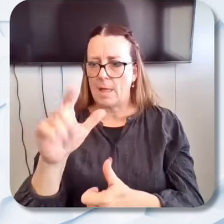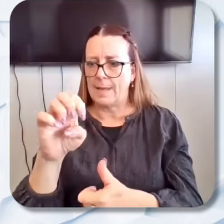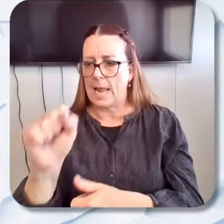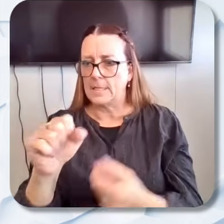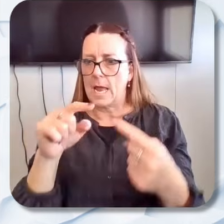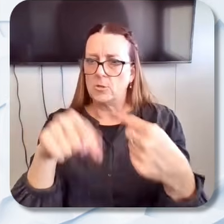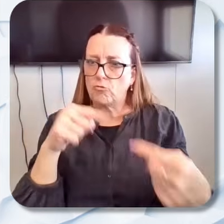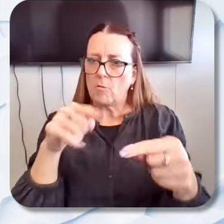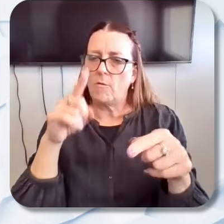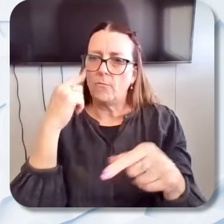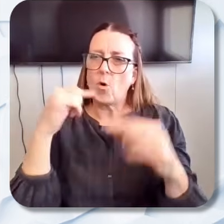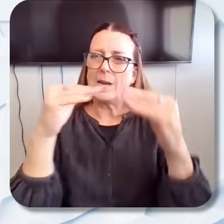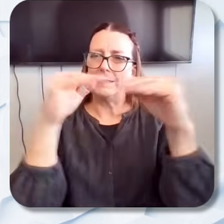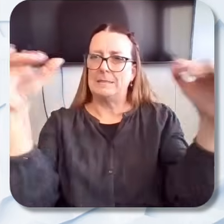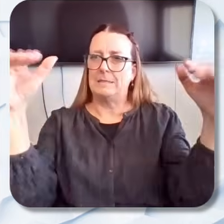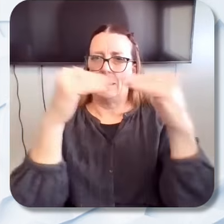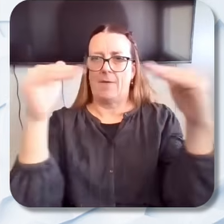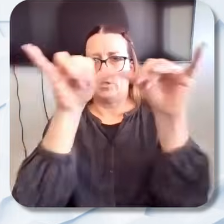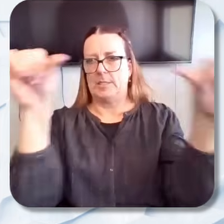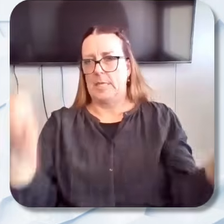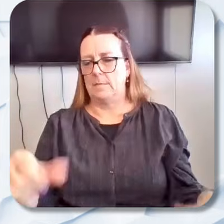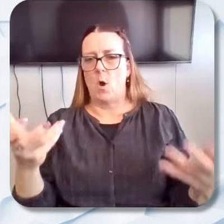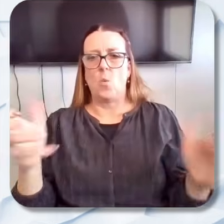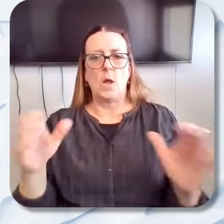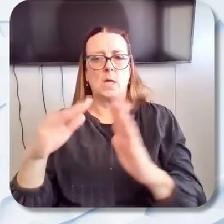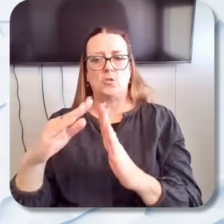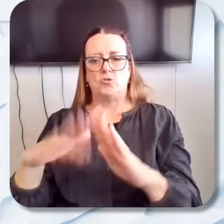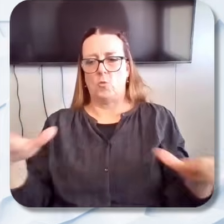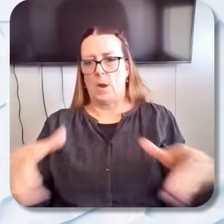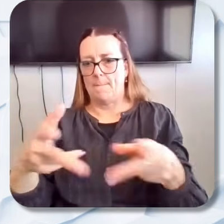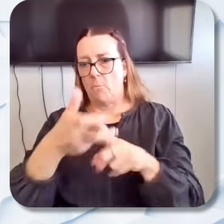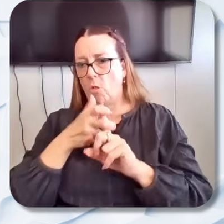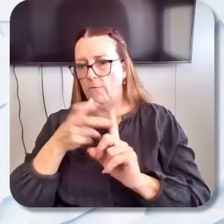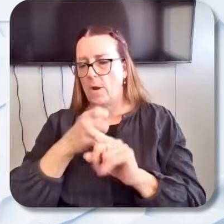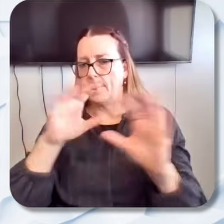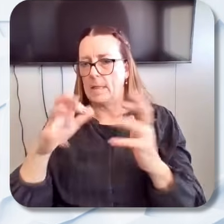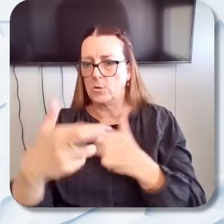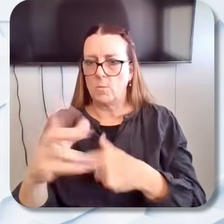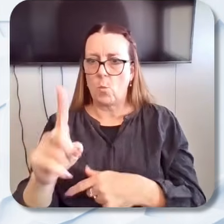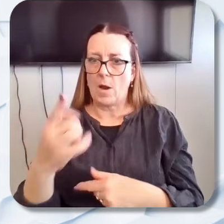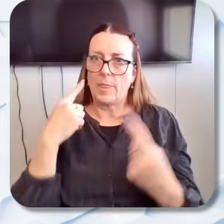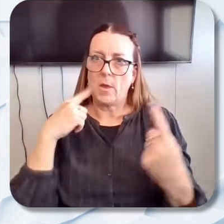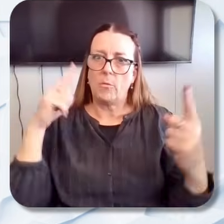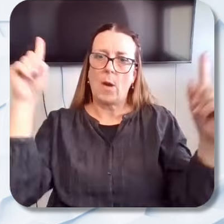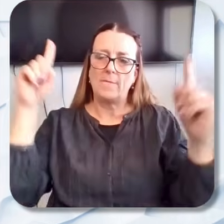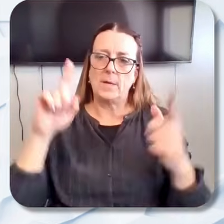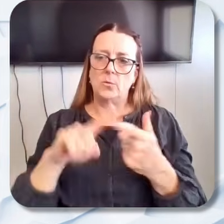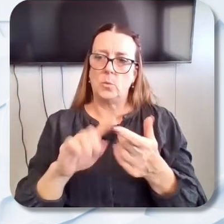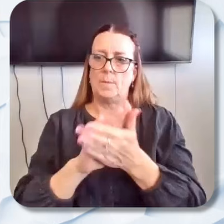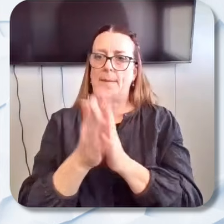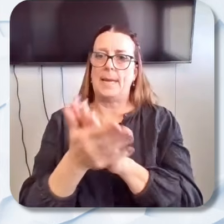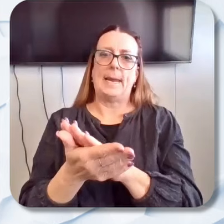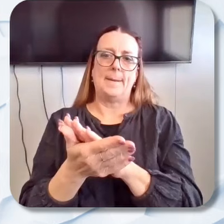We do not want children pulled out of their classrooms where they're thriving to be given